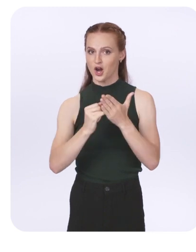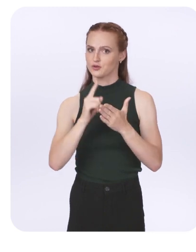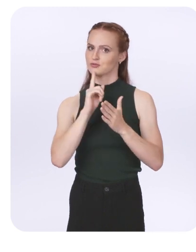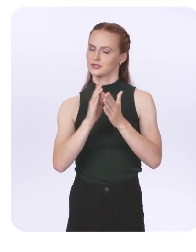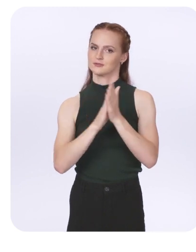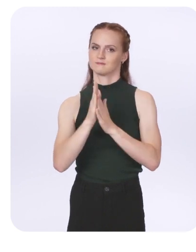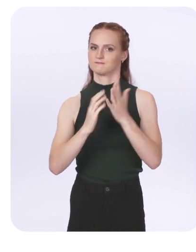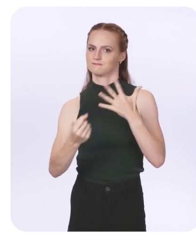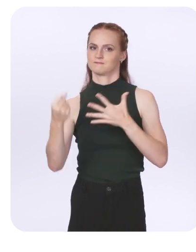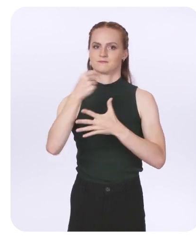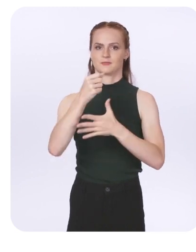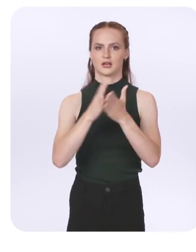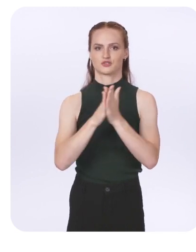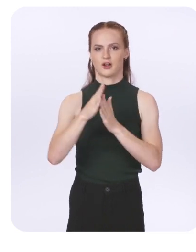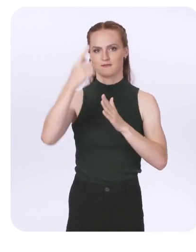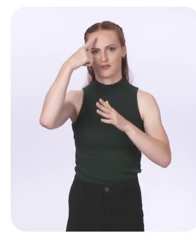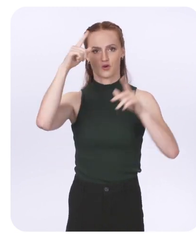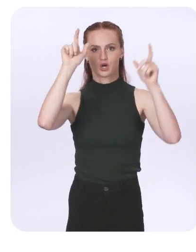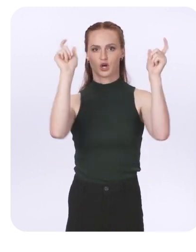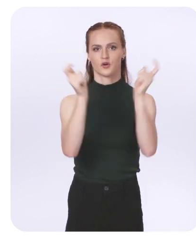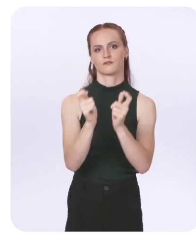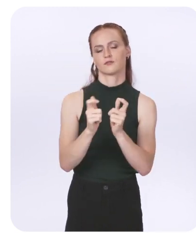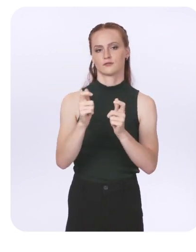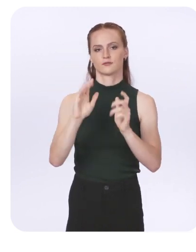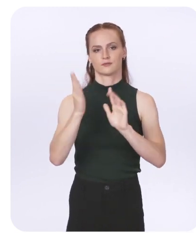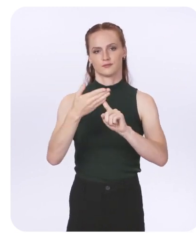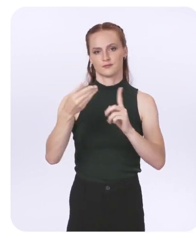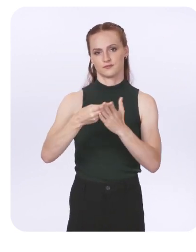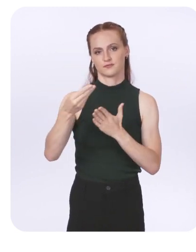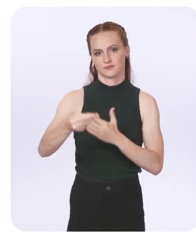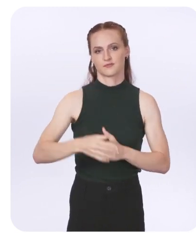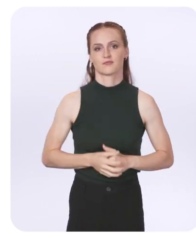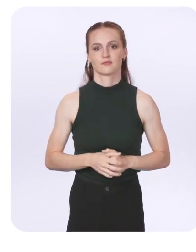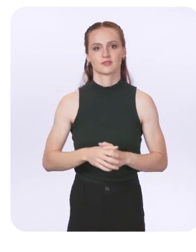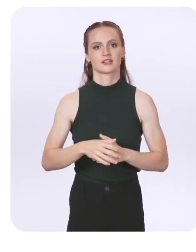and make measurable what cannot be”. When it comes to art, measurability